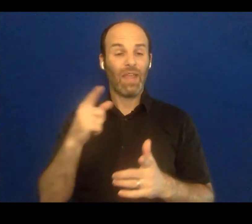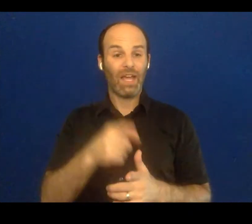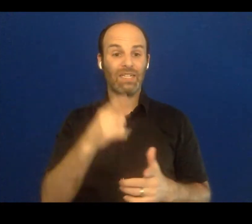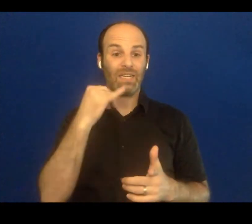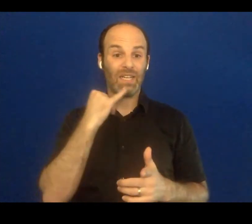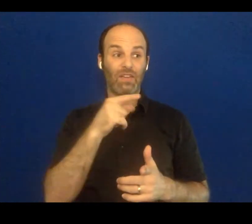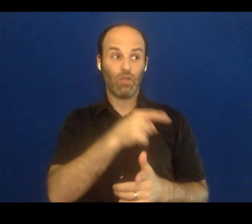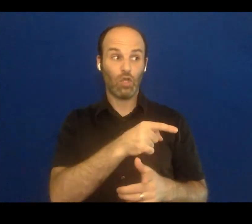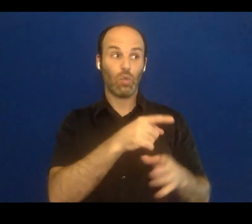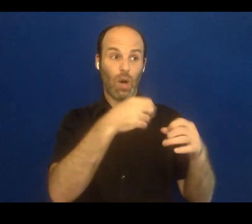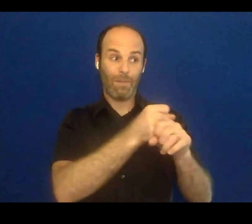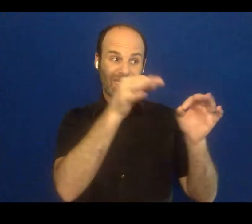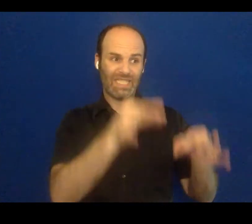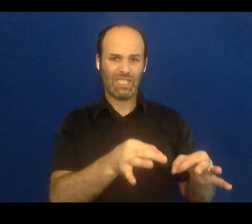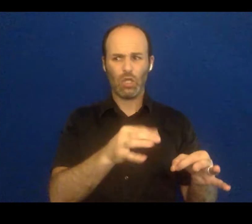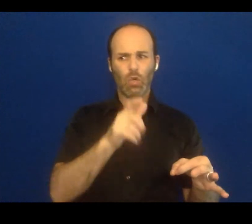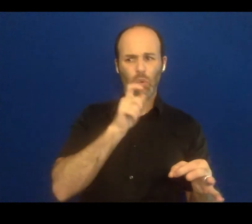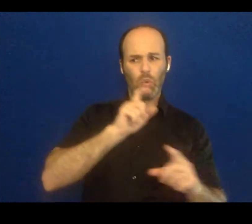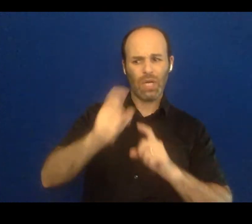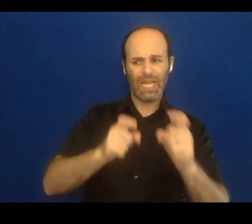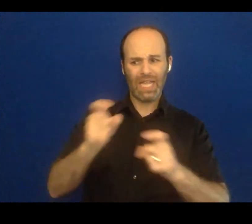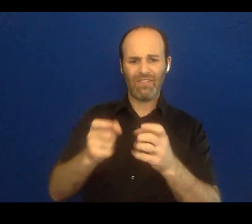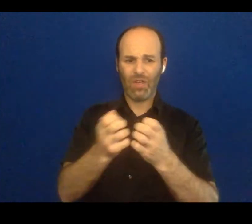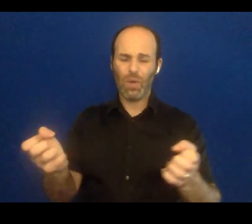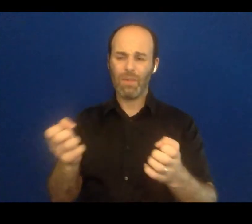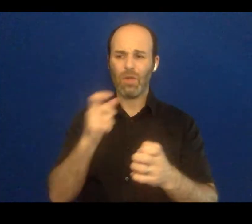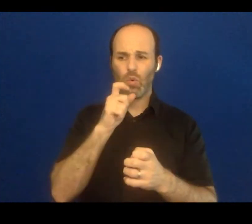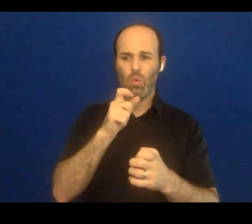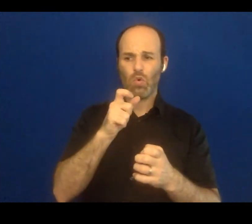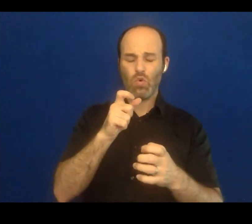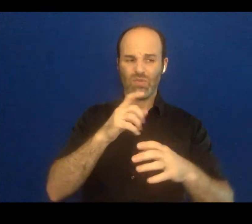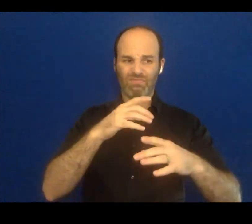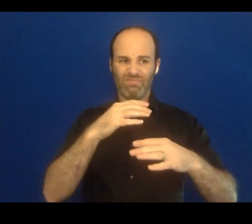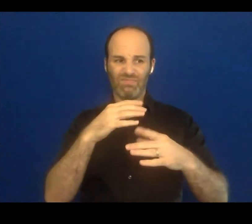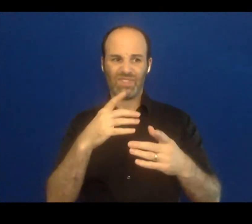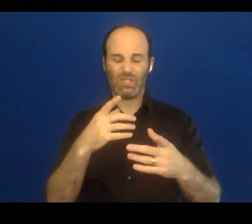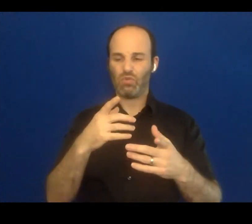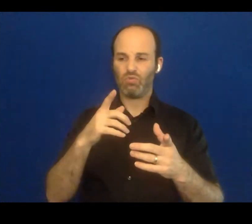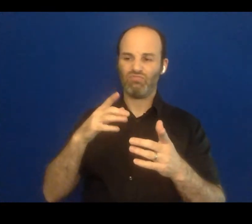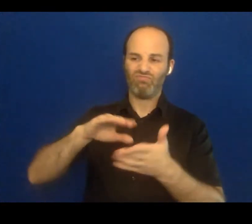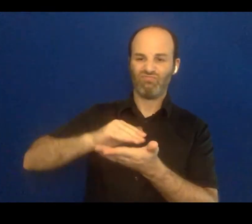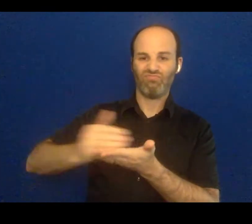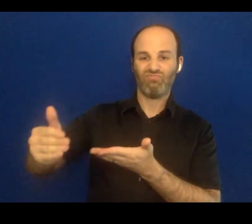YOUR HEALTHCARE THOSE WOULD BE THE PEOPLE WHO WOULD TEND TO BE SEEN AS THE PERSON WHO NEEDS TO BE SAVED.